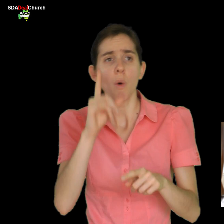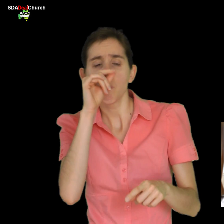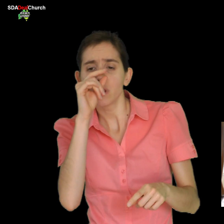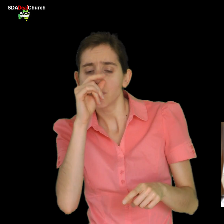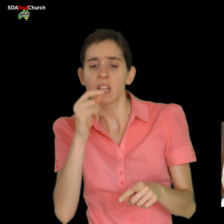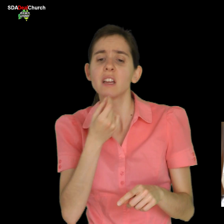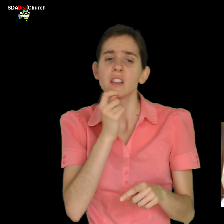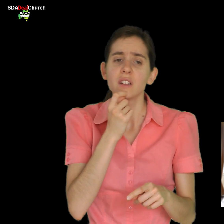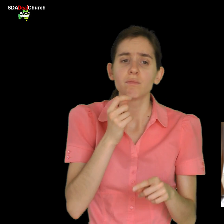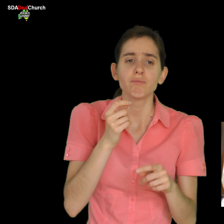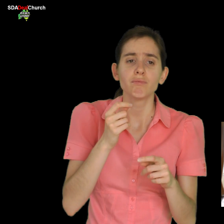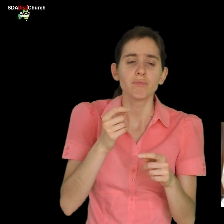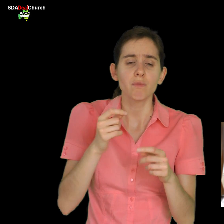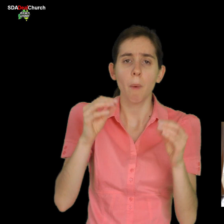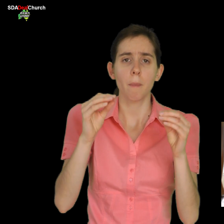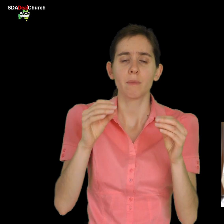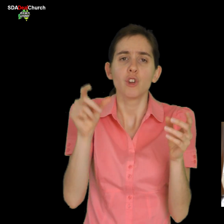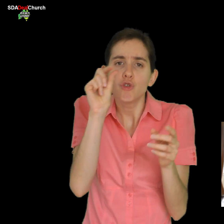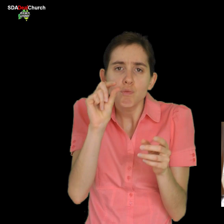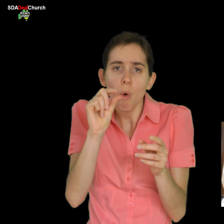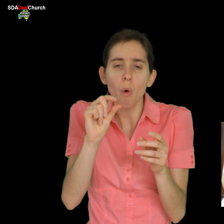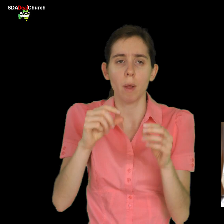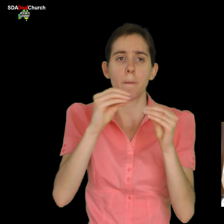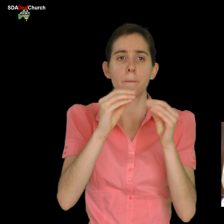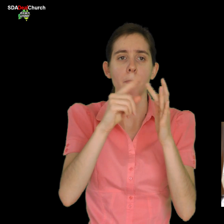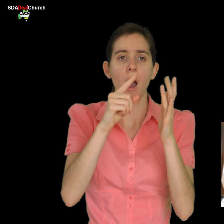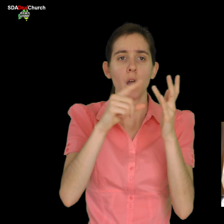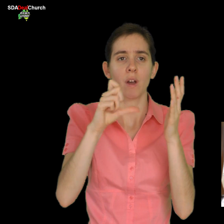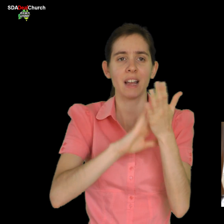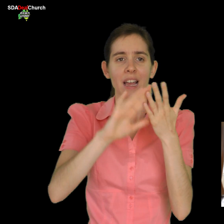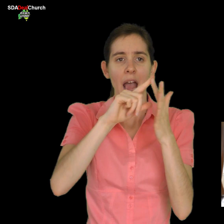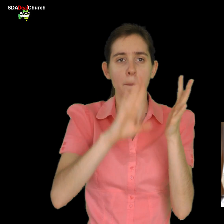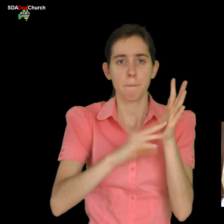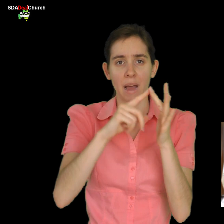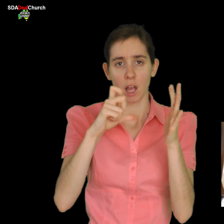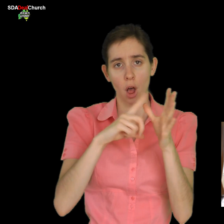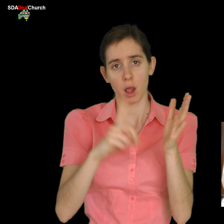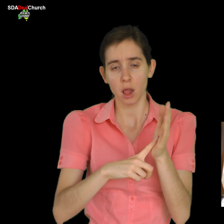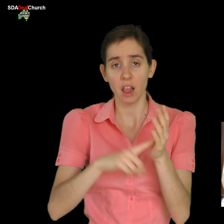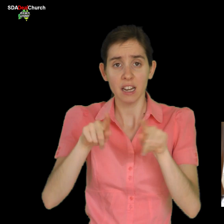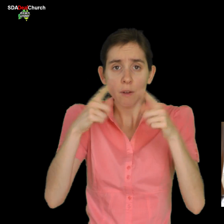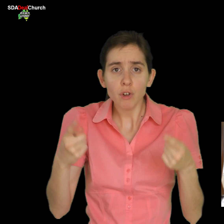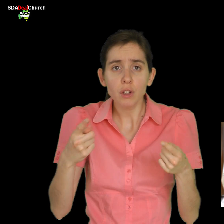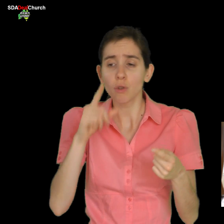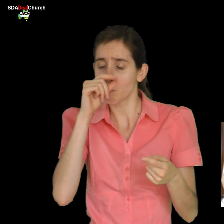biochemical differences. It may even be classed as a different species, but it is